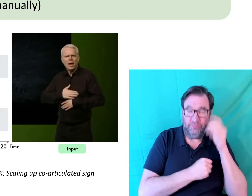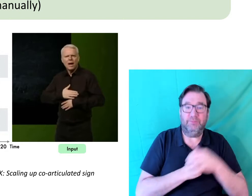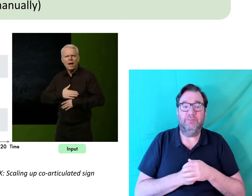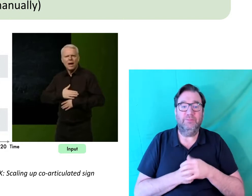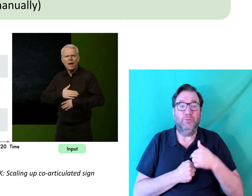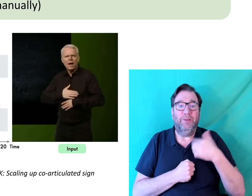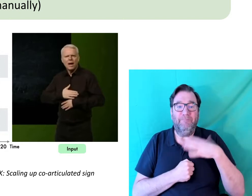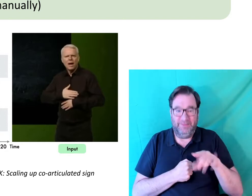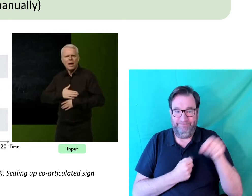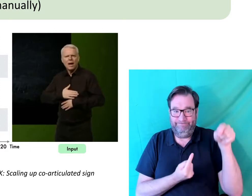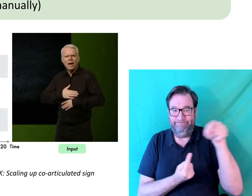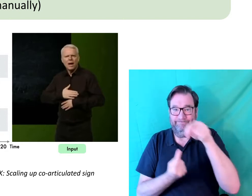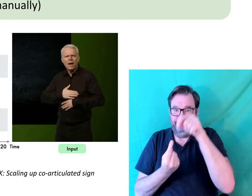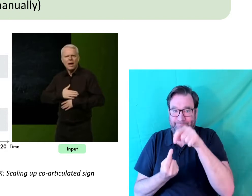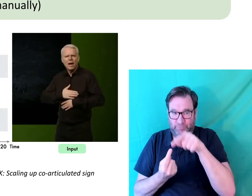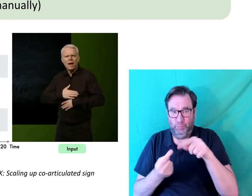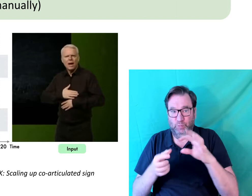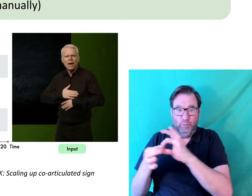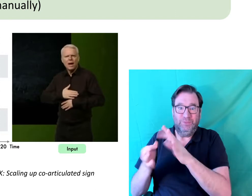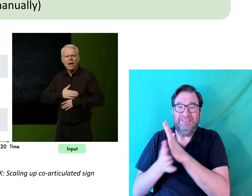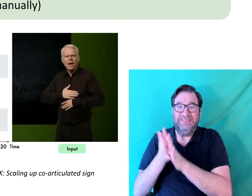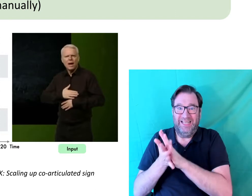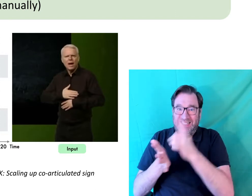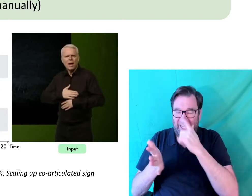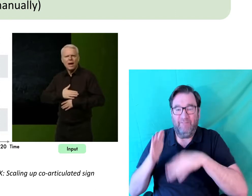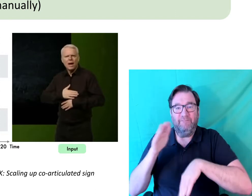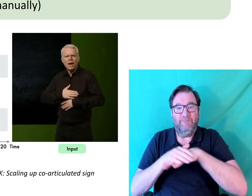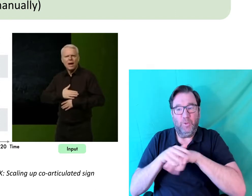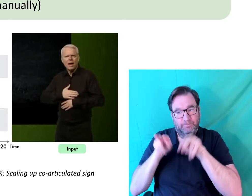aligned these subtitles to the signing to allow for fully supervised training.